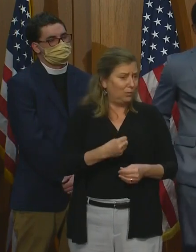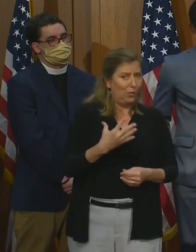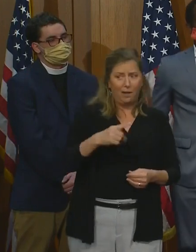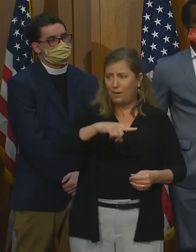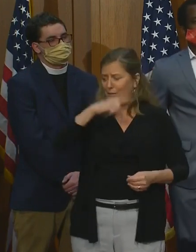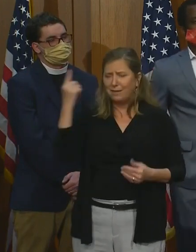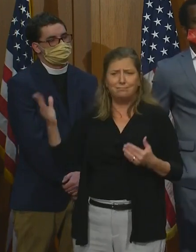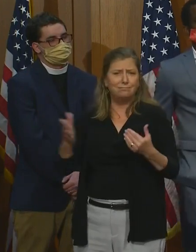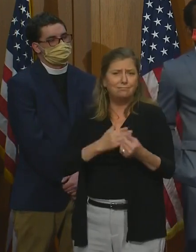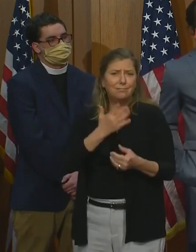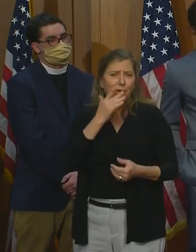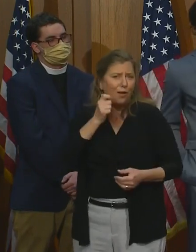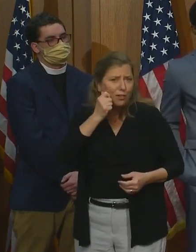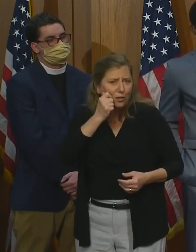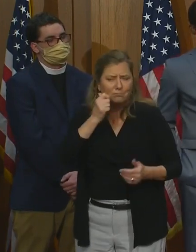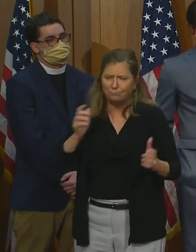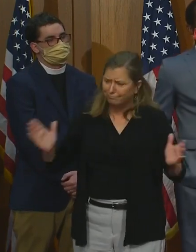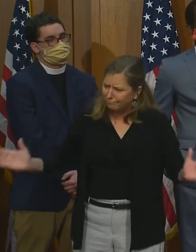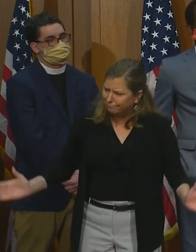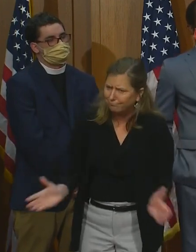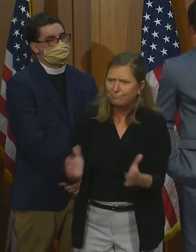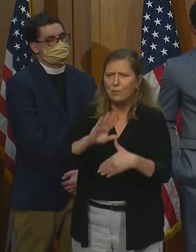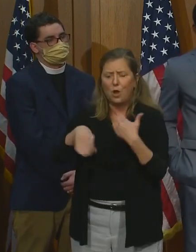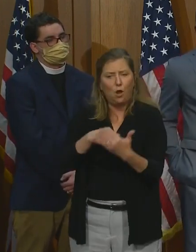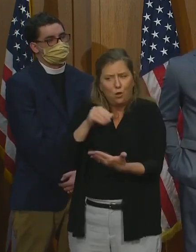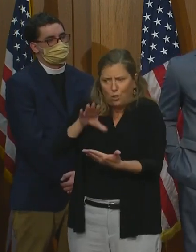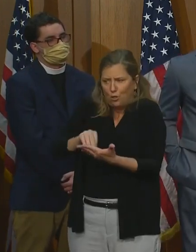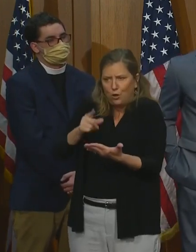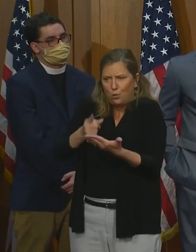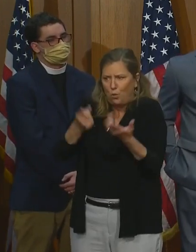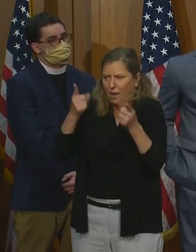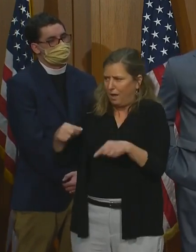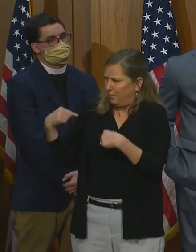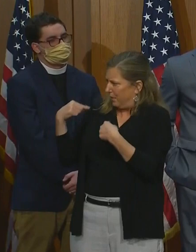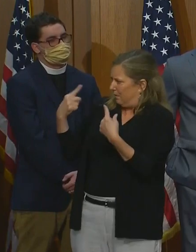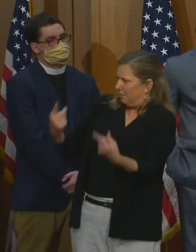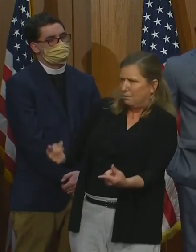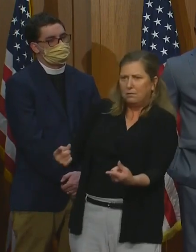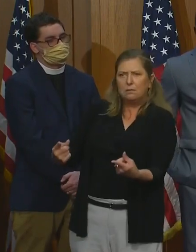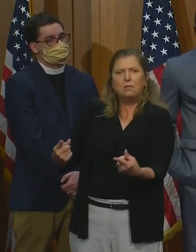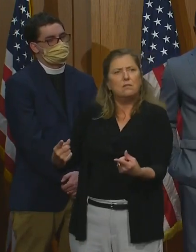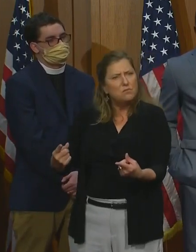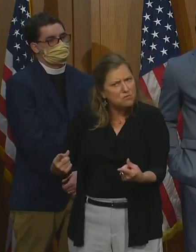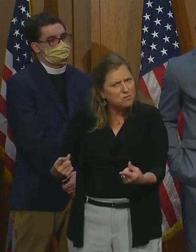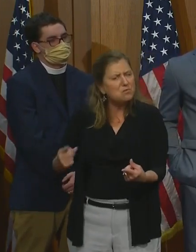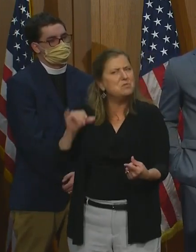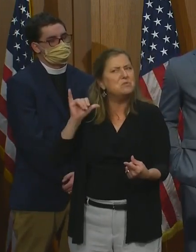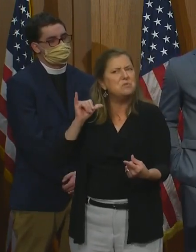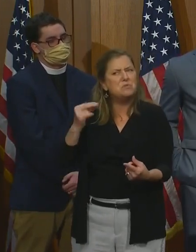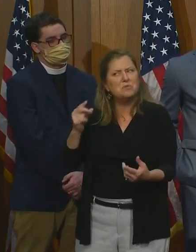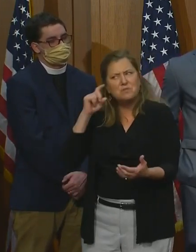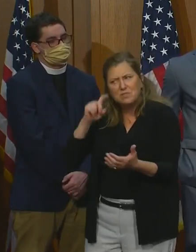VIRGINIANS WHITE BLACK DOESN'T MATTER WHAT COLOR THEY ARE I ENCOURAGE ALL OF THEM TO. TO